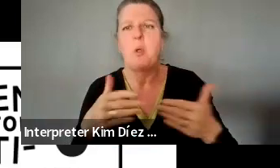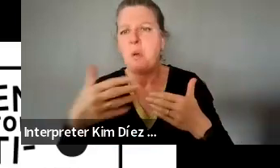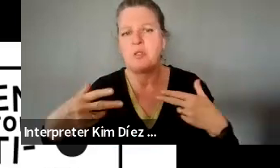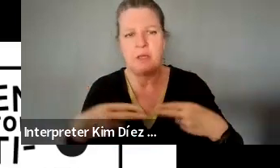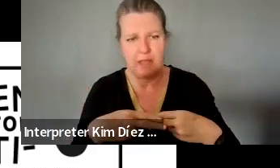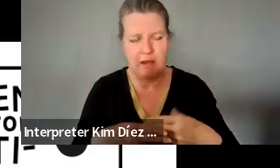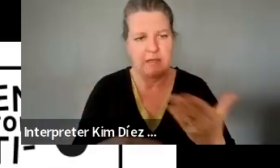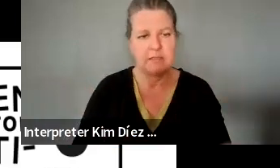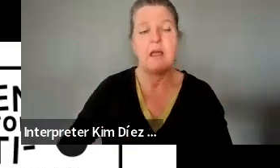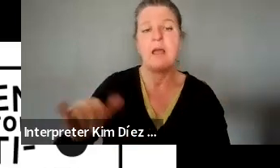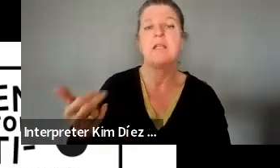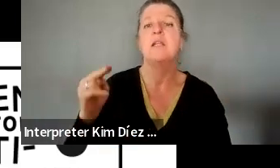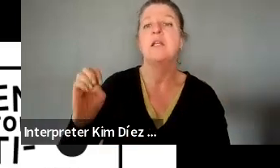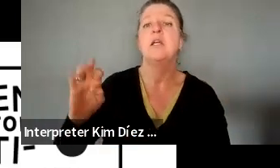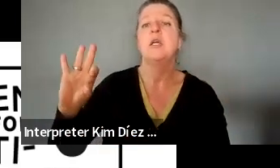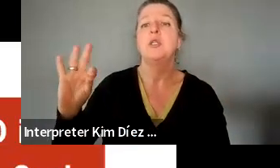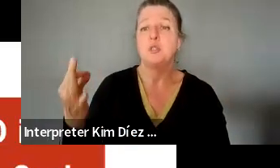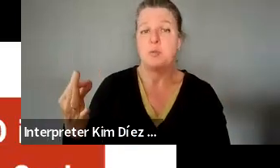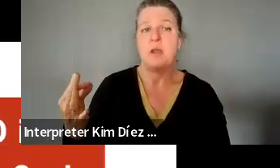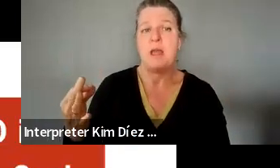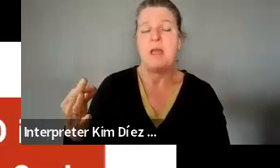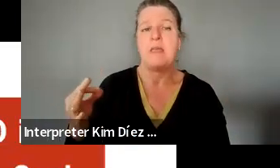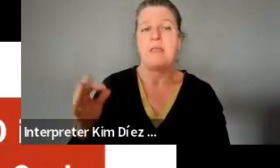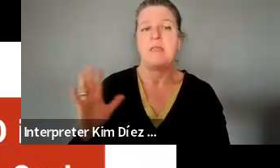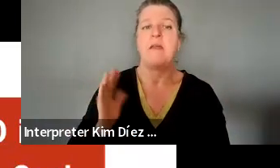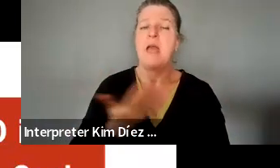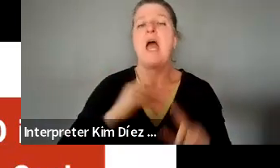on June 9th are our team showcases.